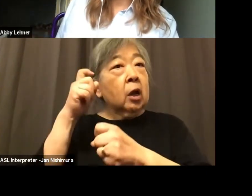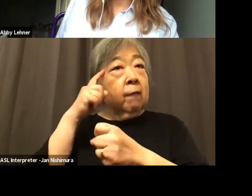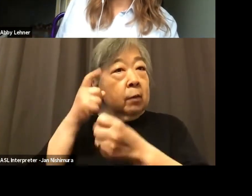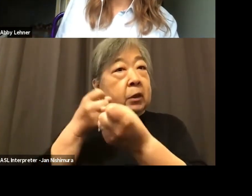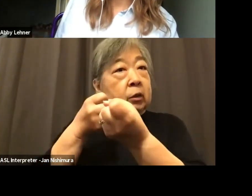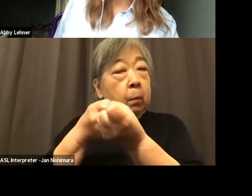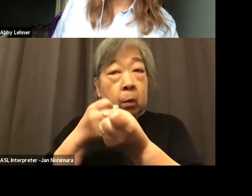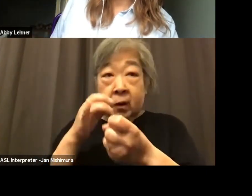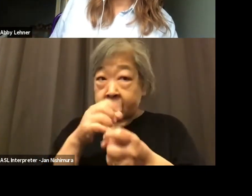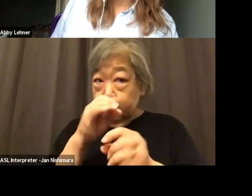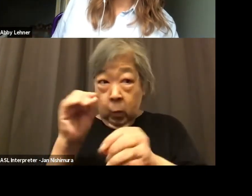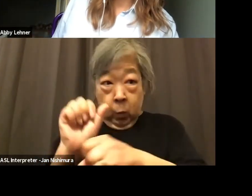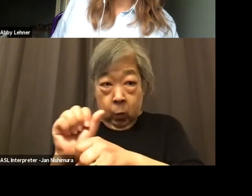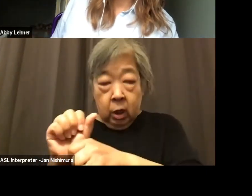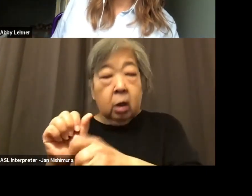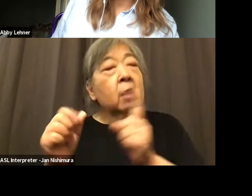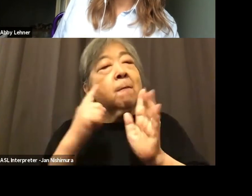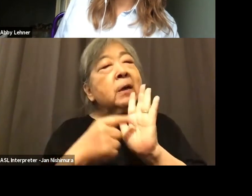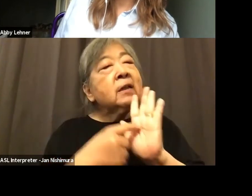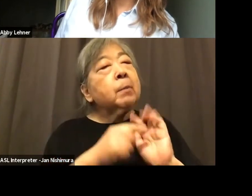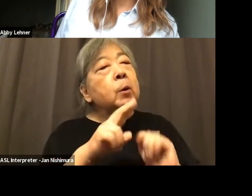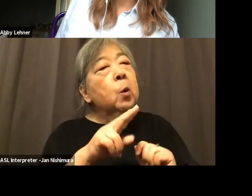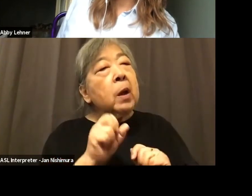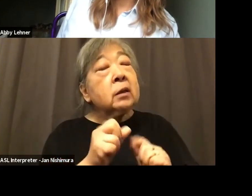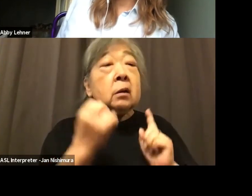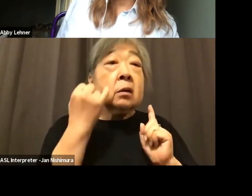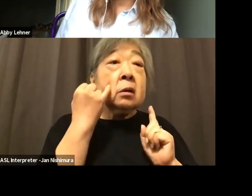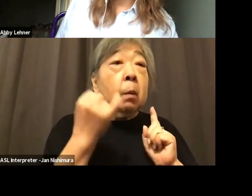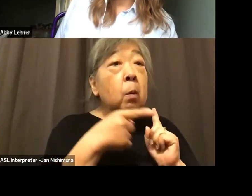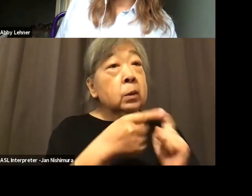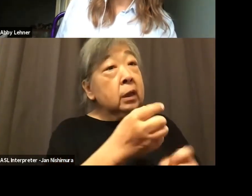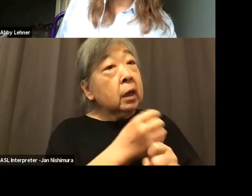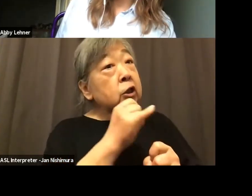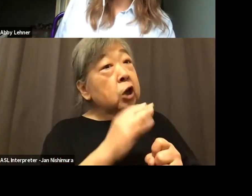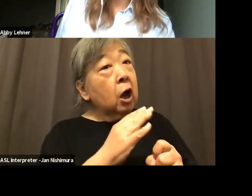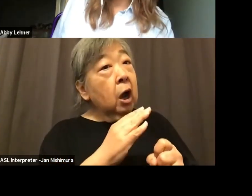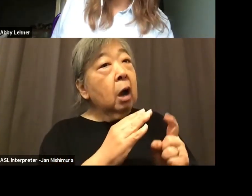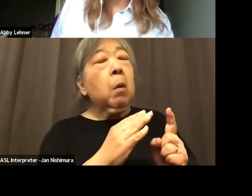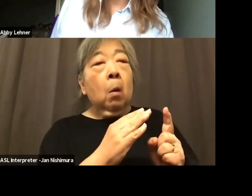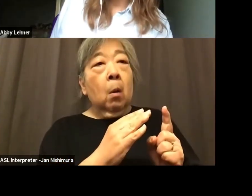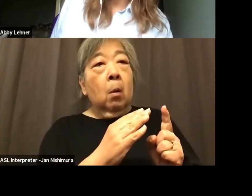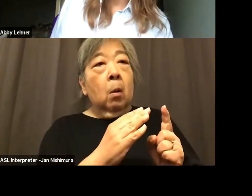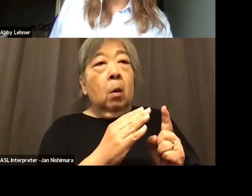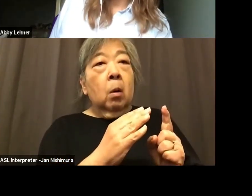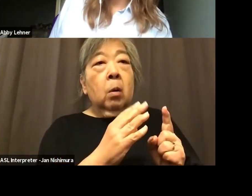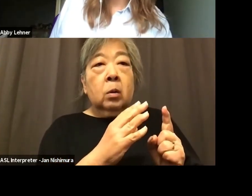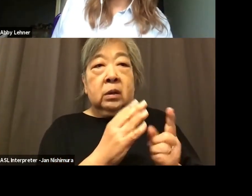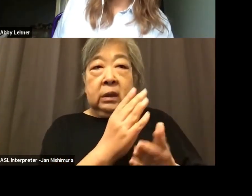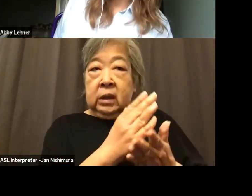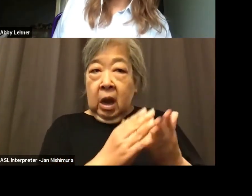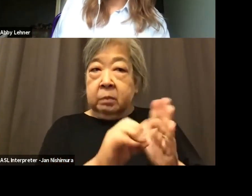In the United States, for example, if you get a job your prospects can change quite a bit. In certain states, it's kind of a patchy